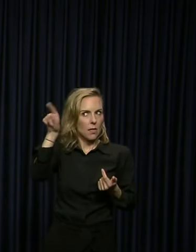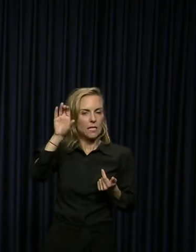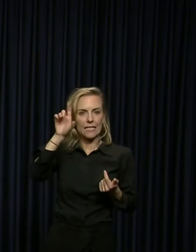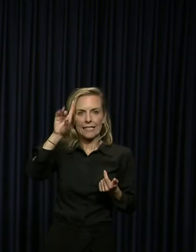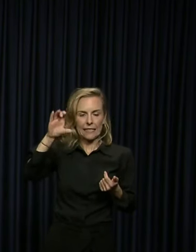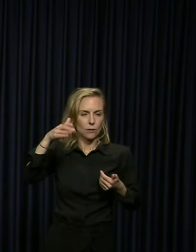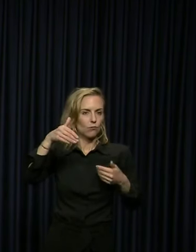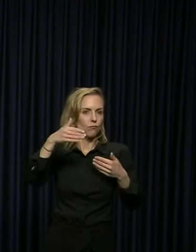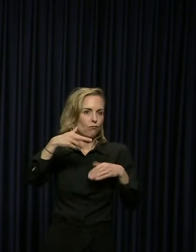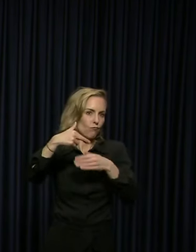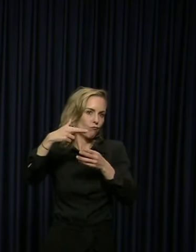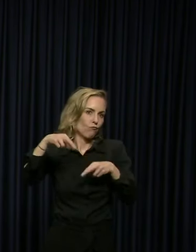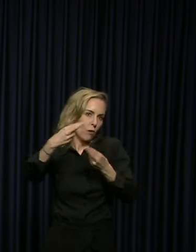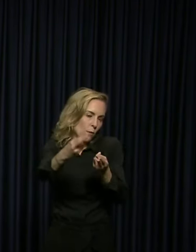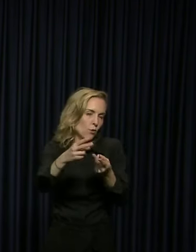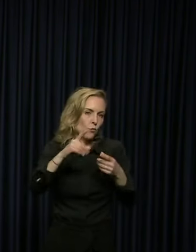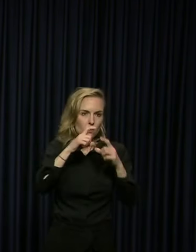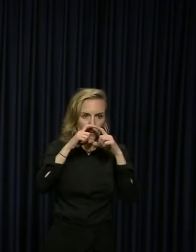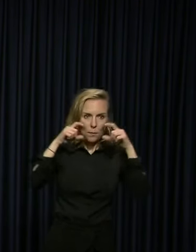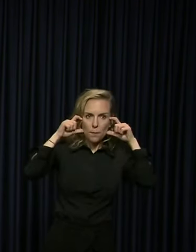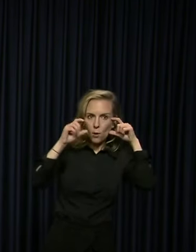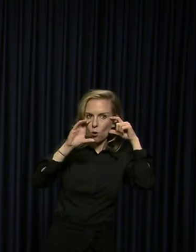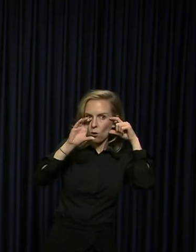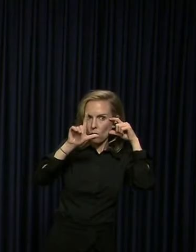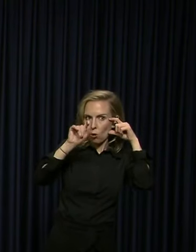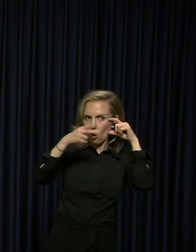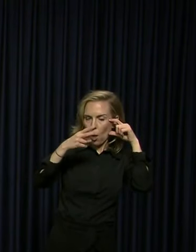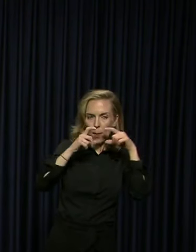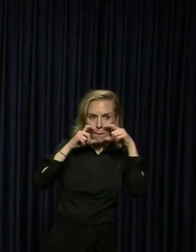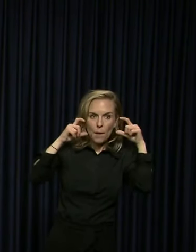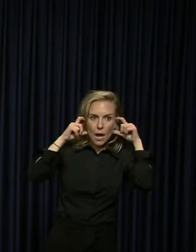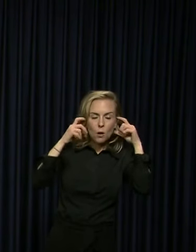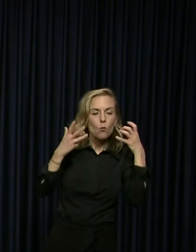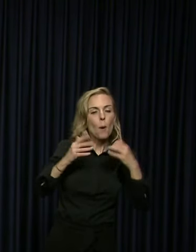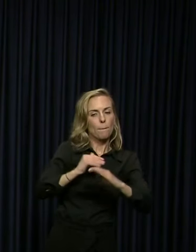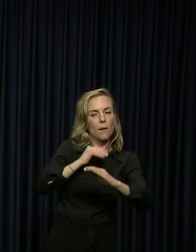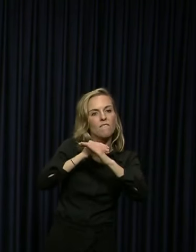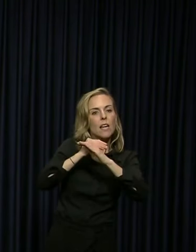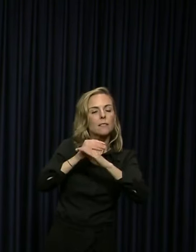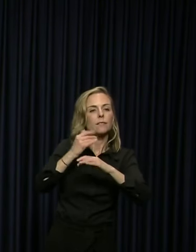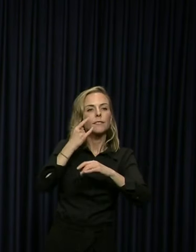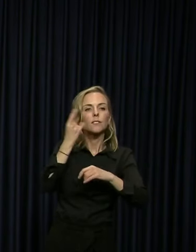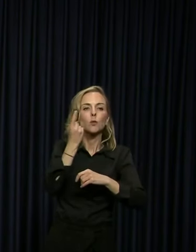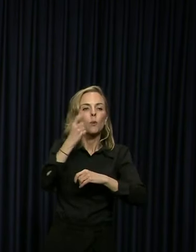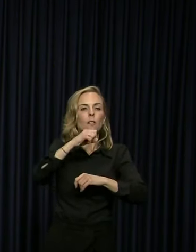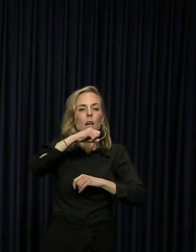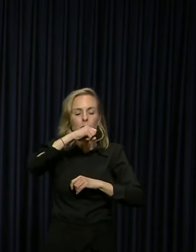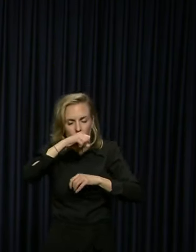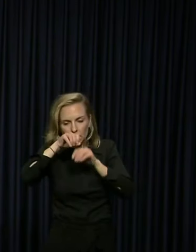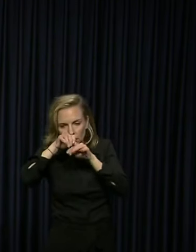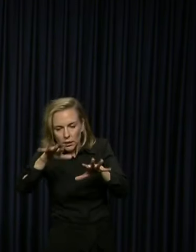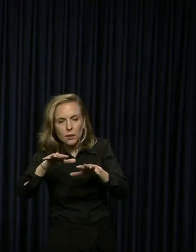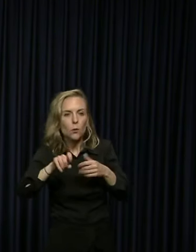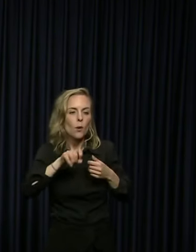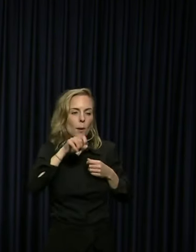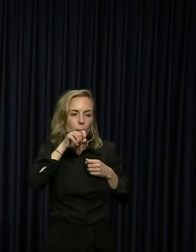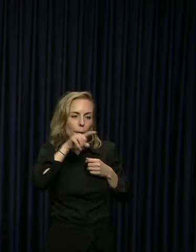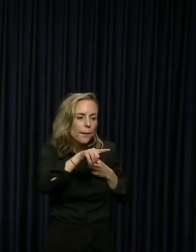TOUCH YOUR FACE, AND DO NOT WEAR SURGICAL MASKS OR N95 MASKS.